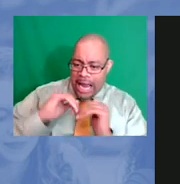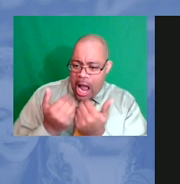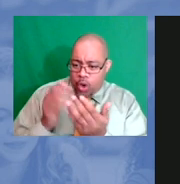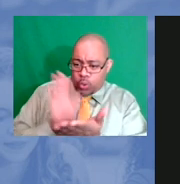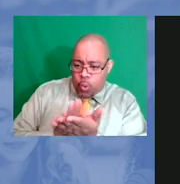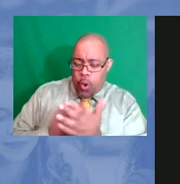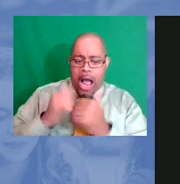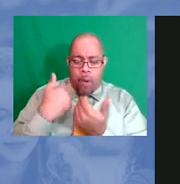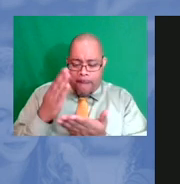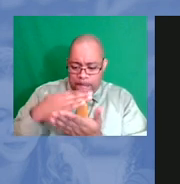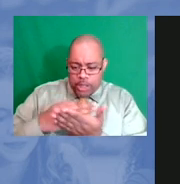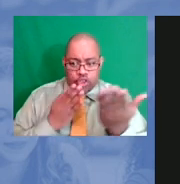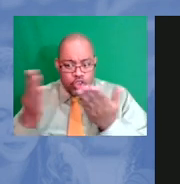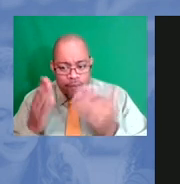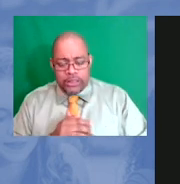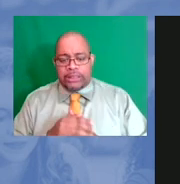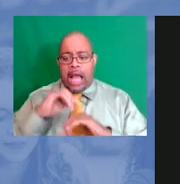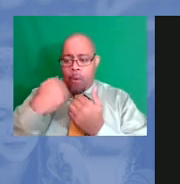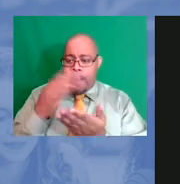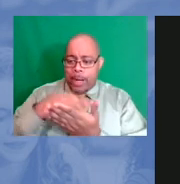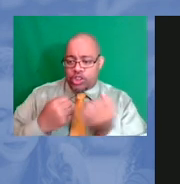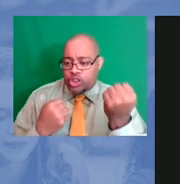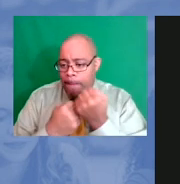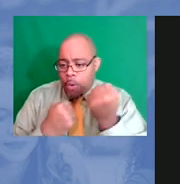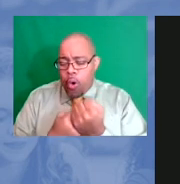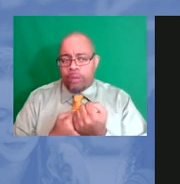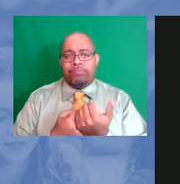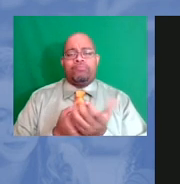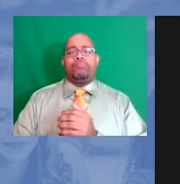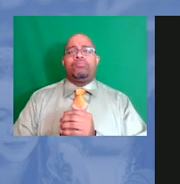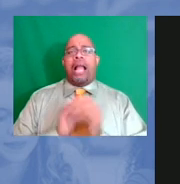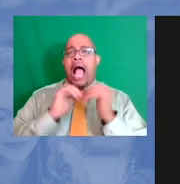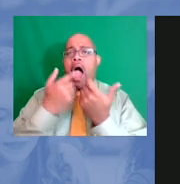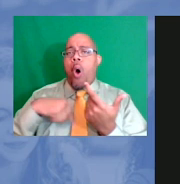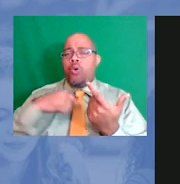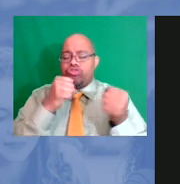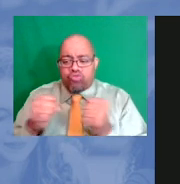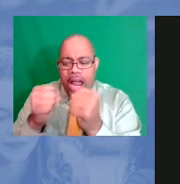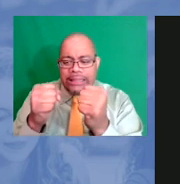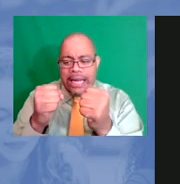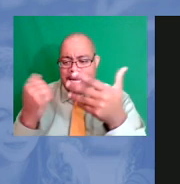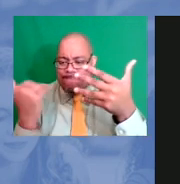AND SUPPORT, THE WAY WE STRATEGIZE AND TIER THE LEVELS OF SUPPORT FOR SCHOOLS AND STUDENTS